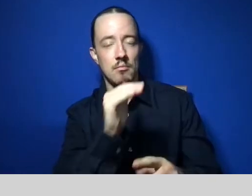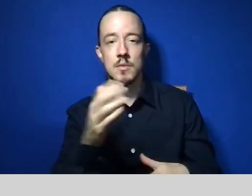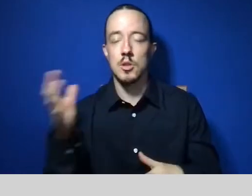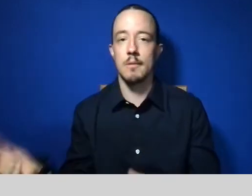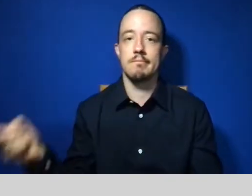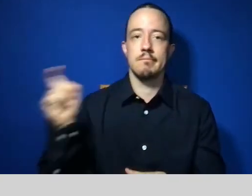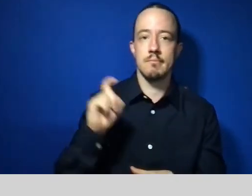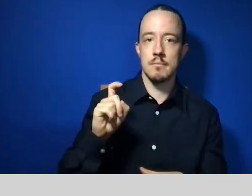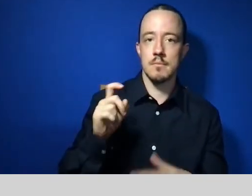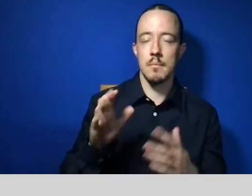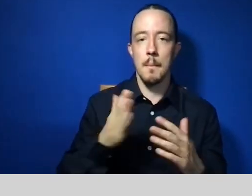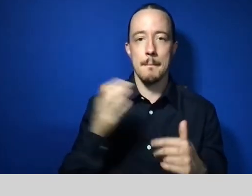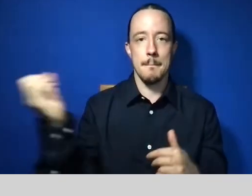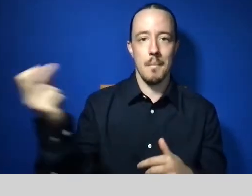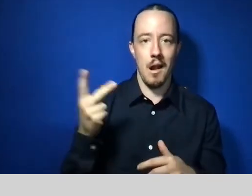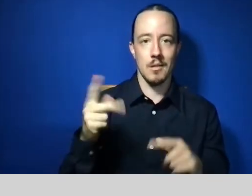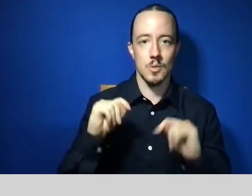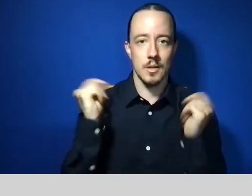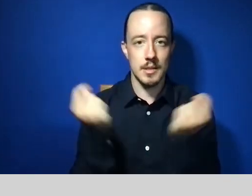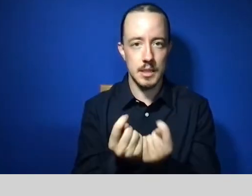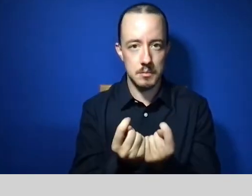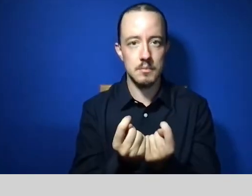And so that might be handed off back to our team